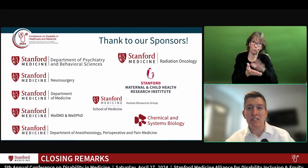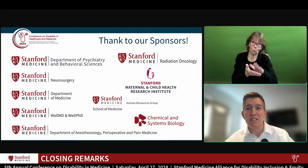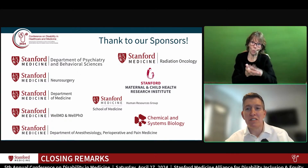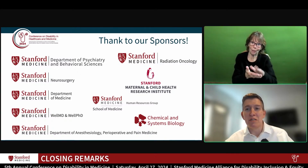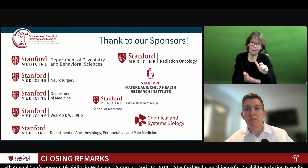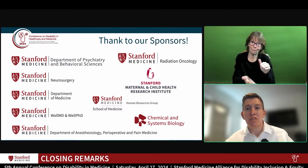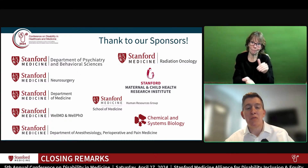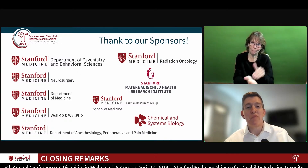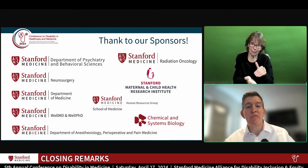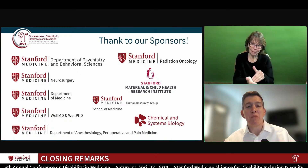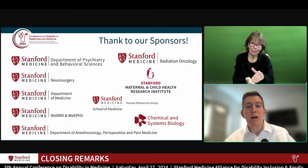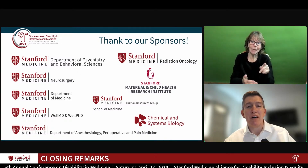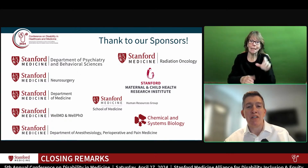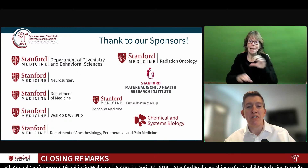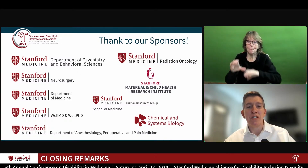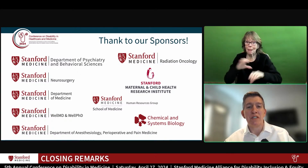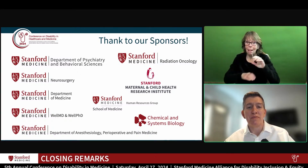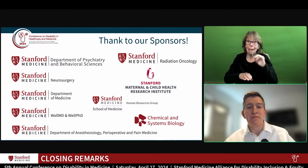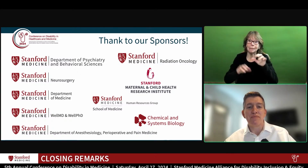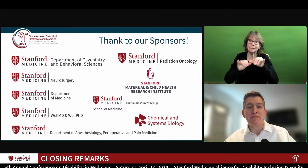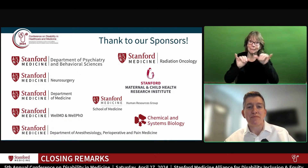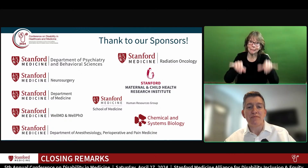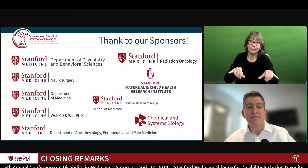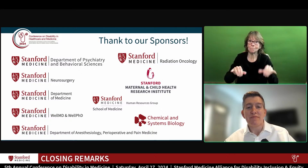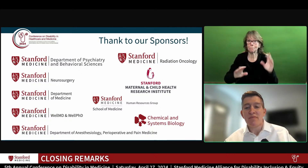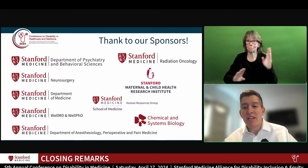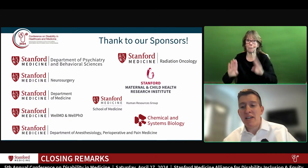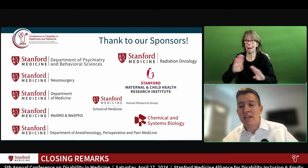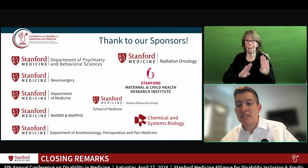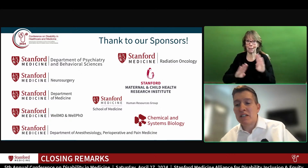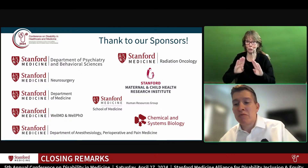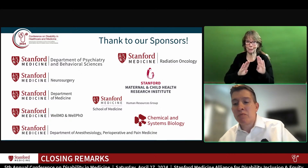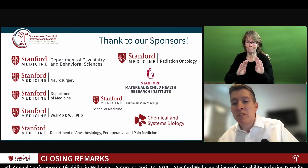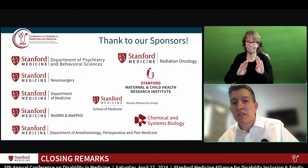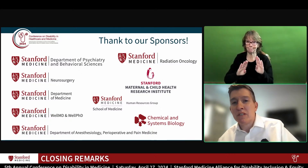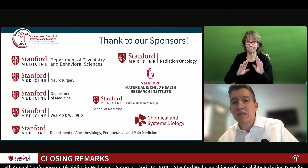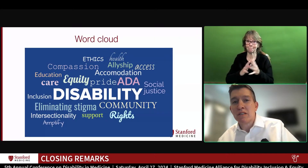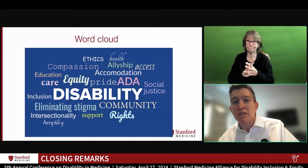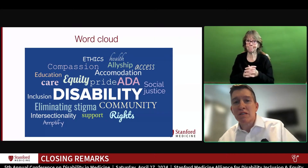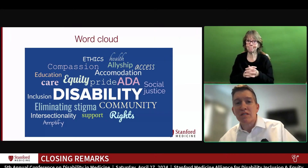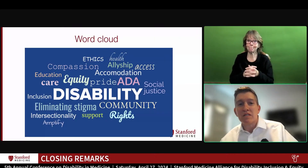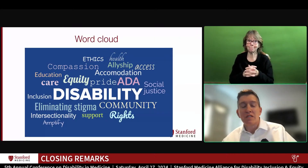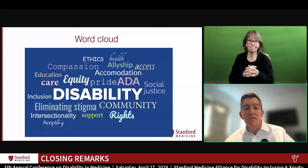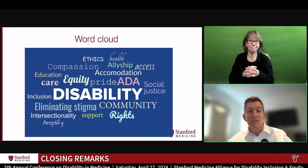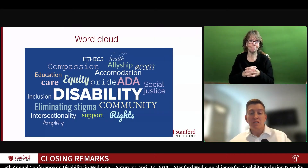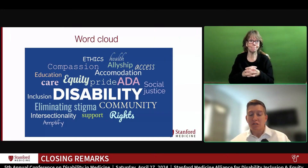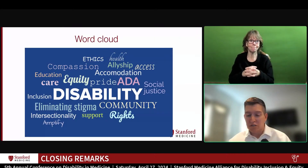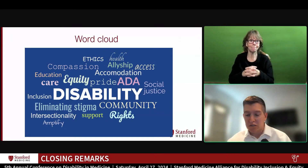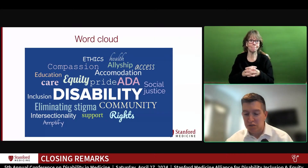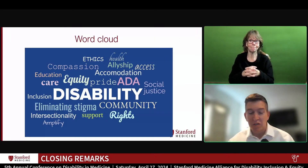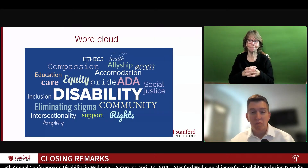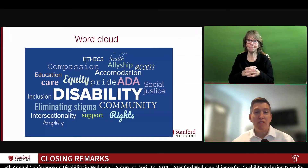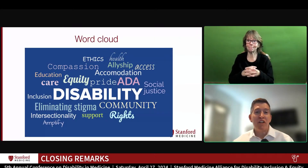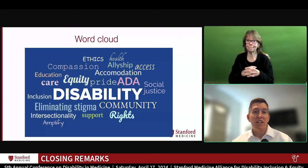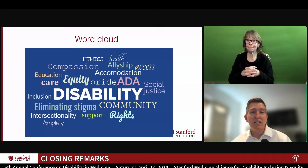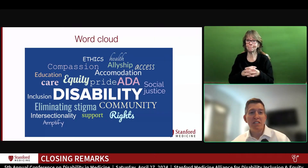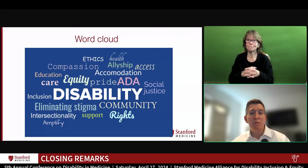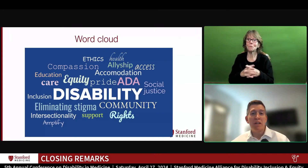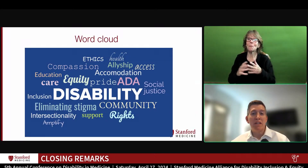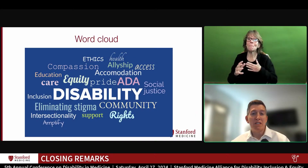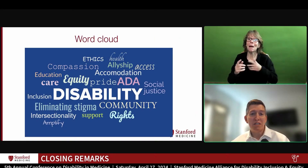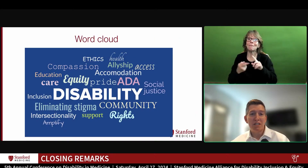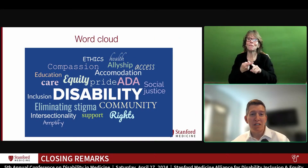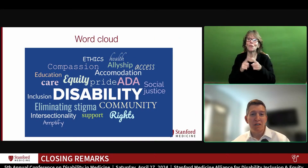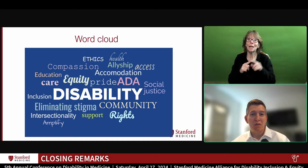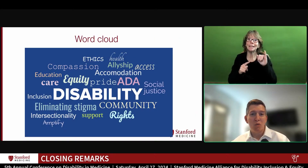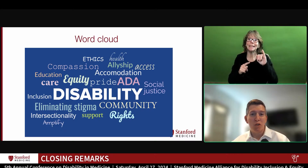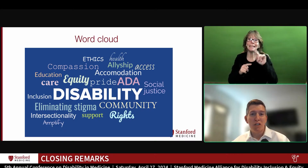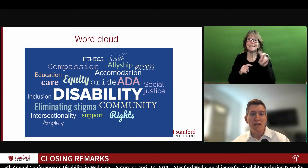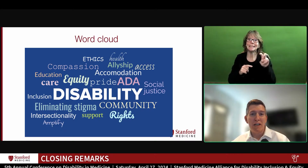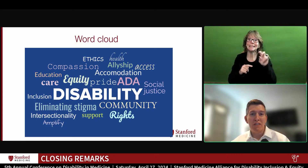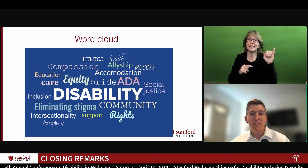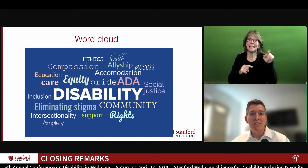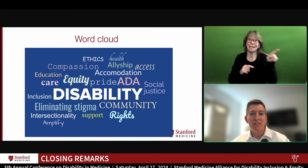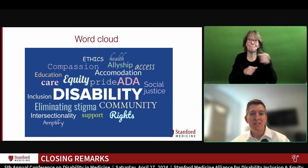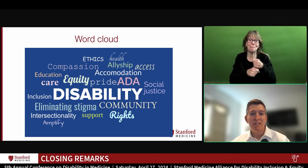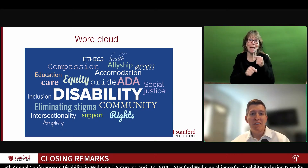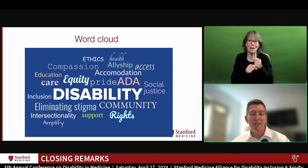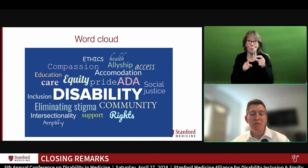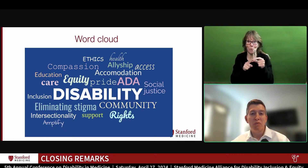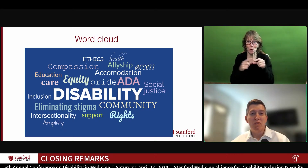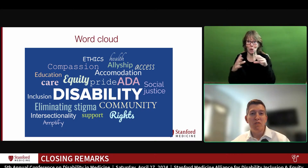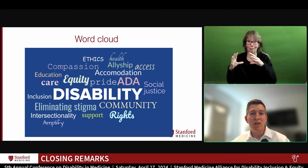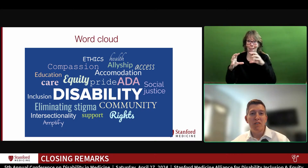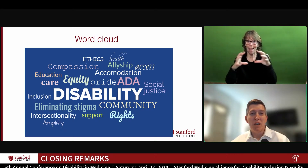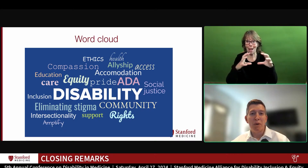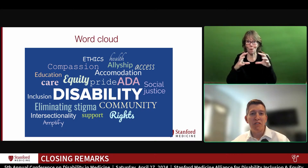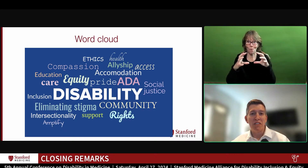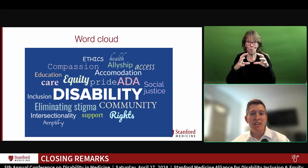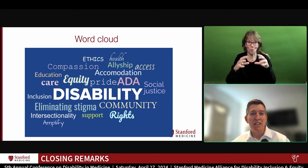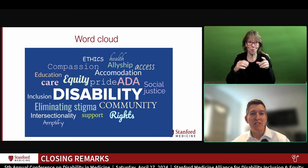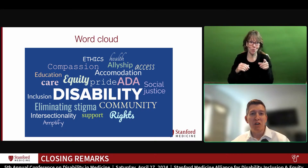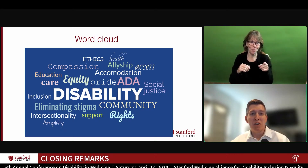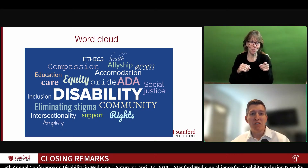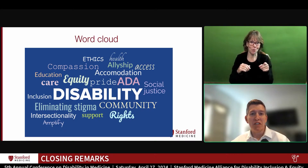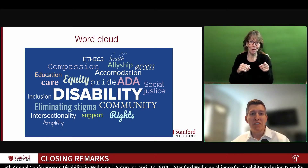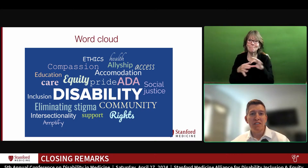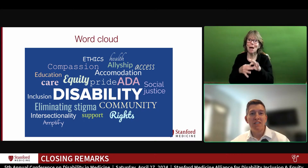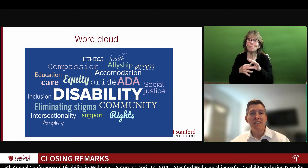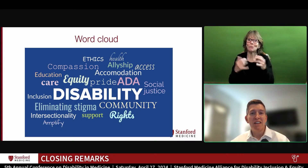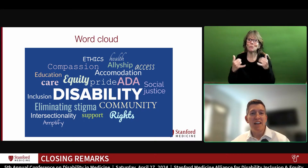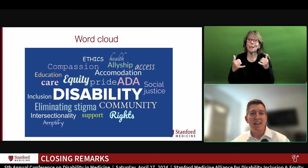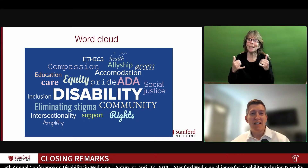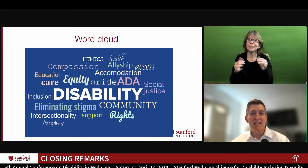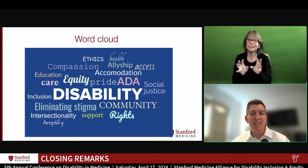and Systems Biology, and, My friend Izzy made this word cloud about today's conference, and